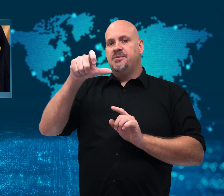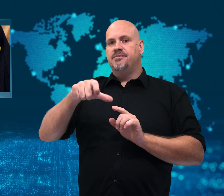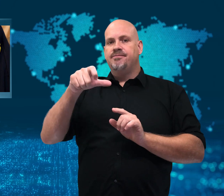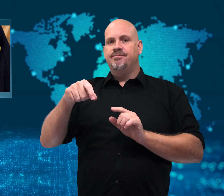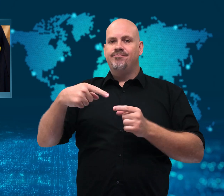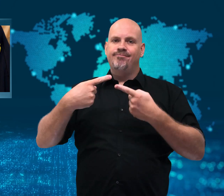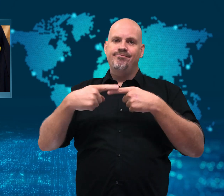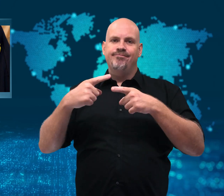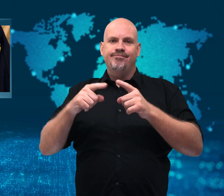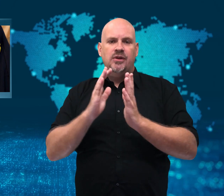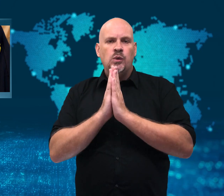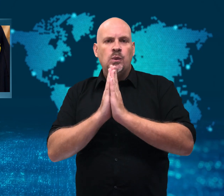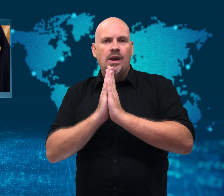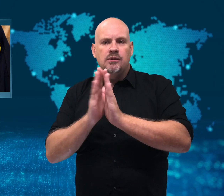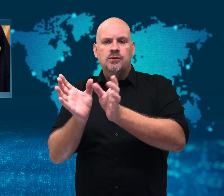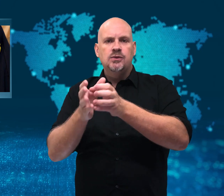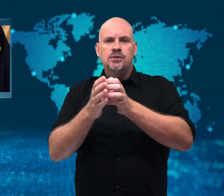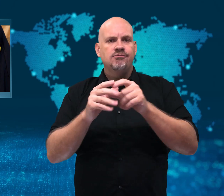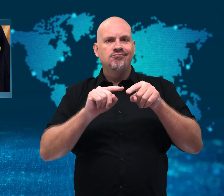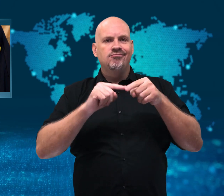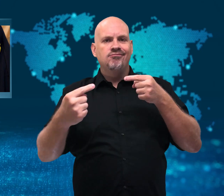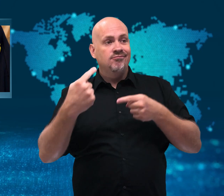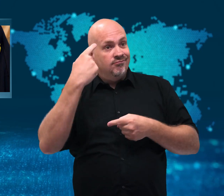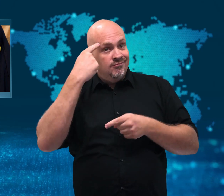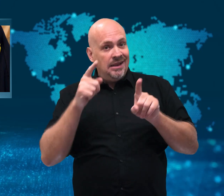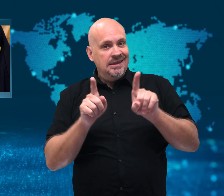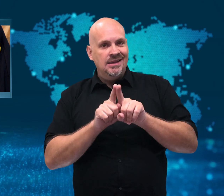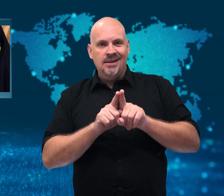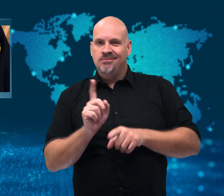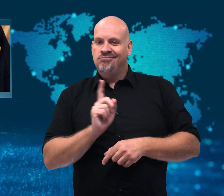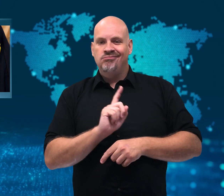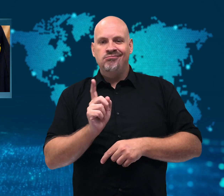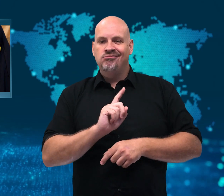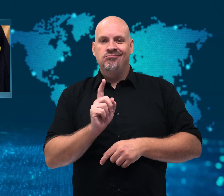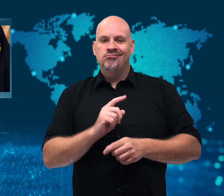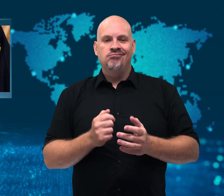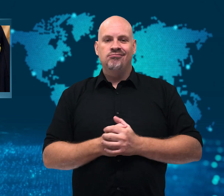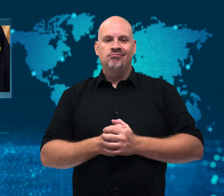be held to the same law. So far,